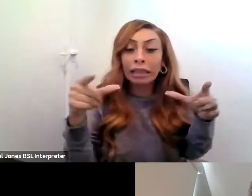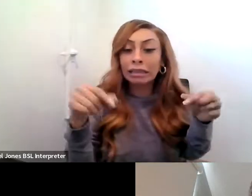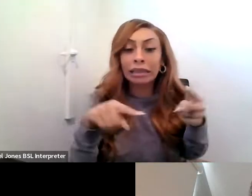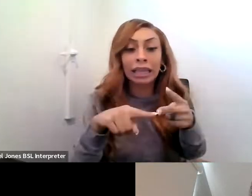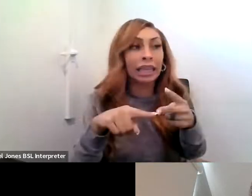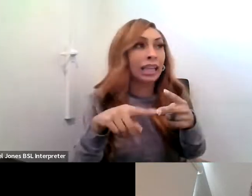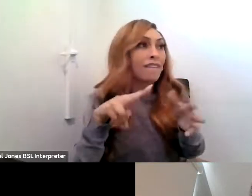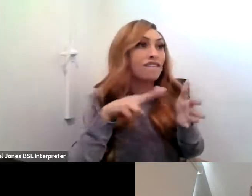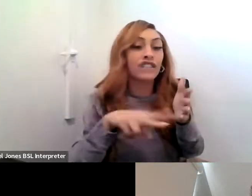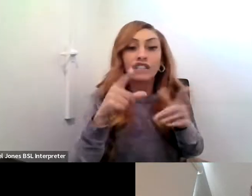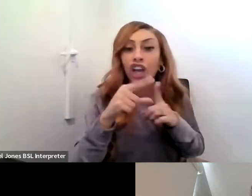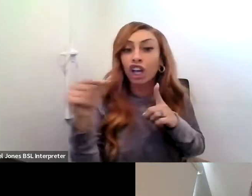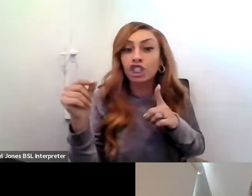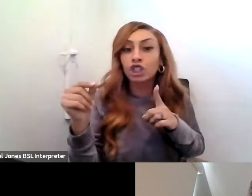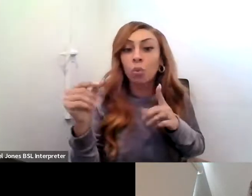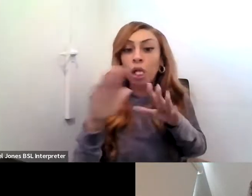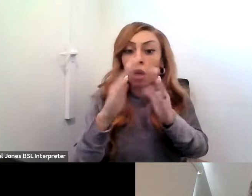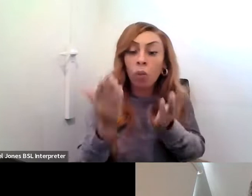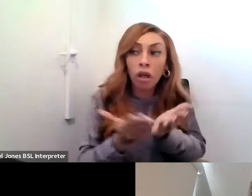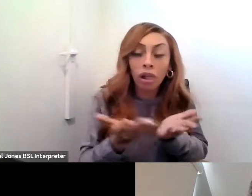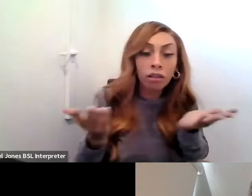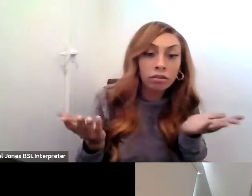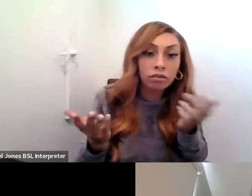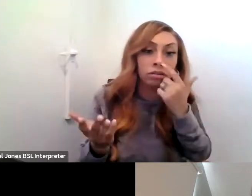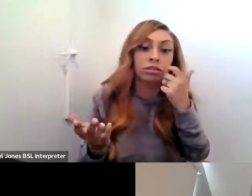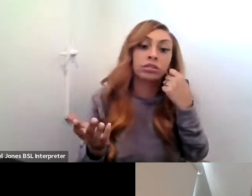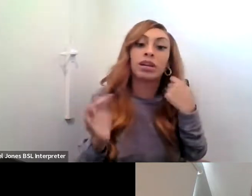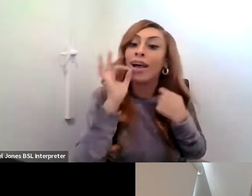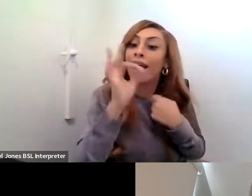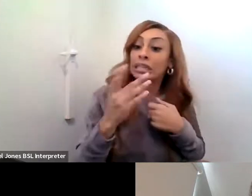or simply asking them to find out when they can visit your venue.